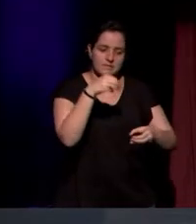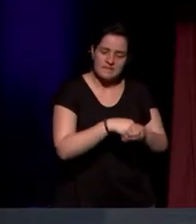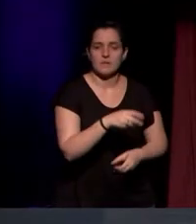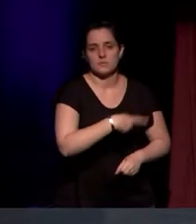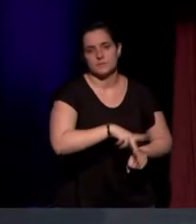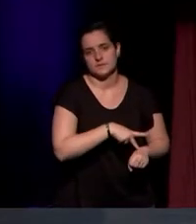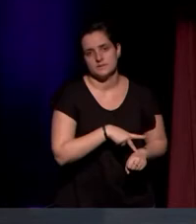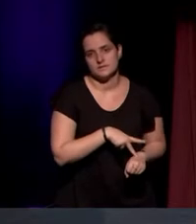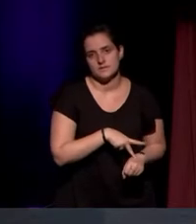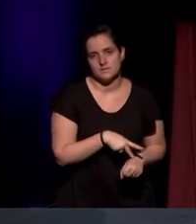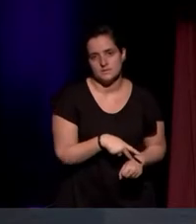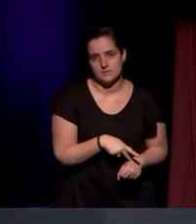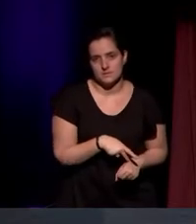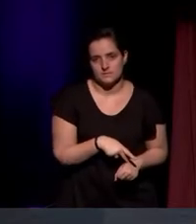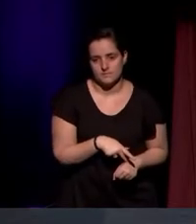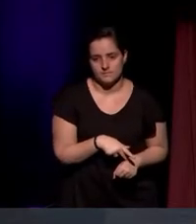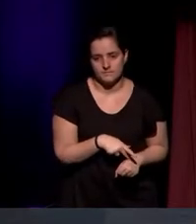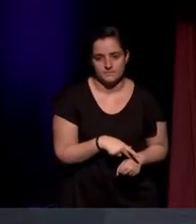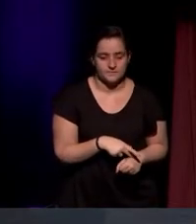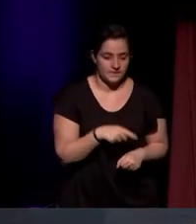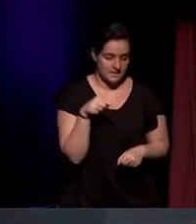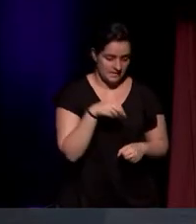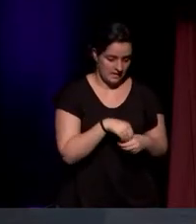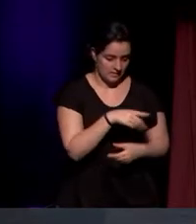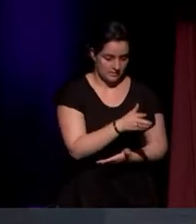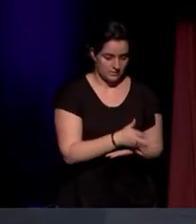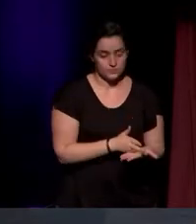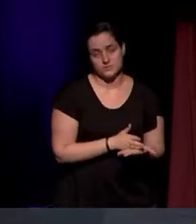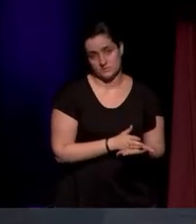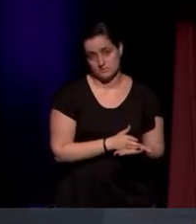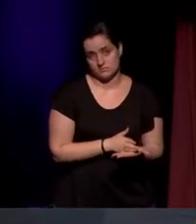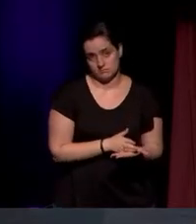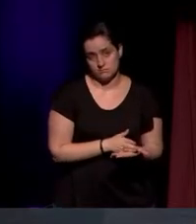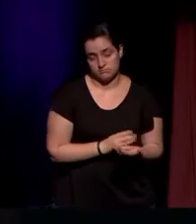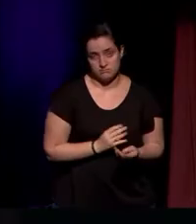within this confessional division, it still has this.